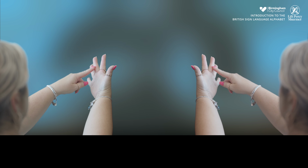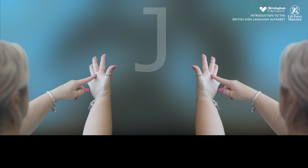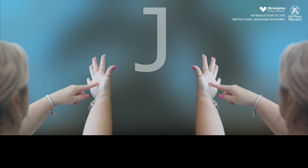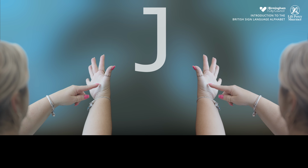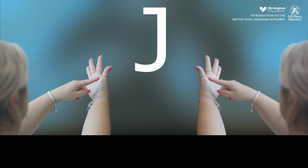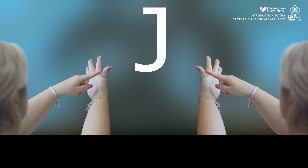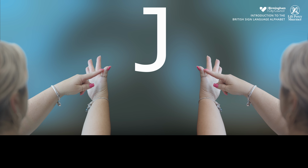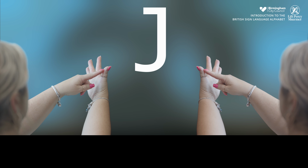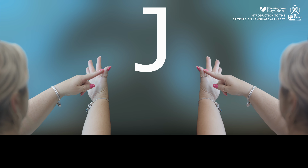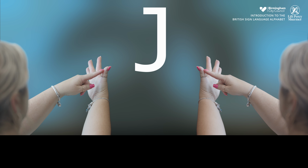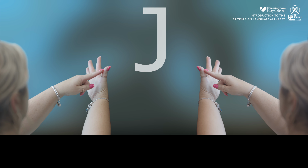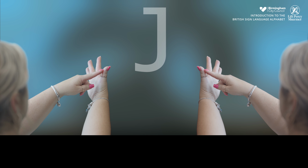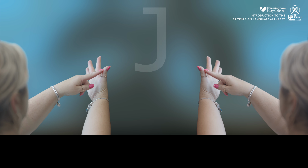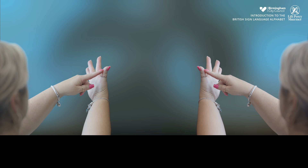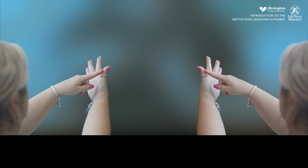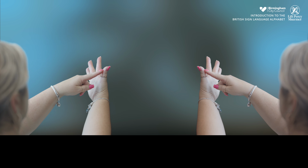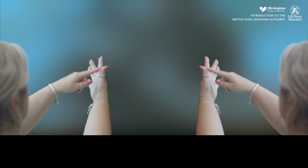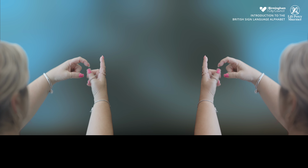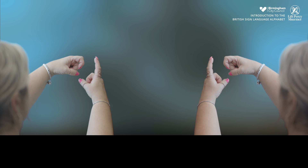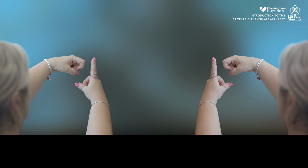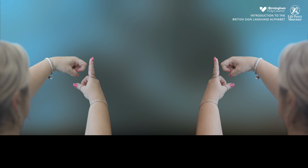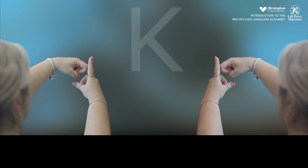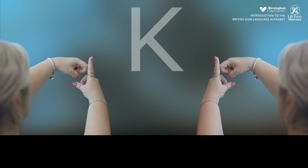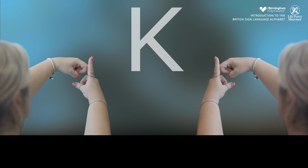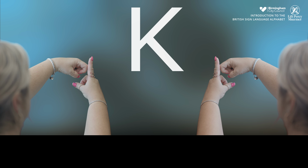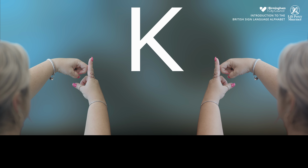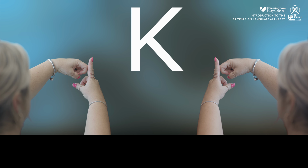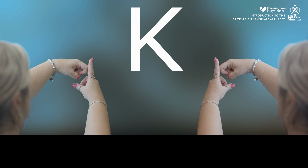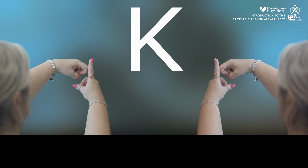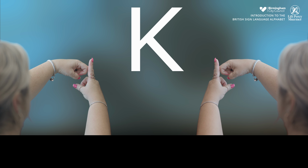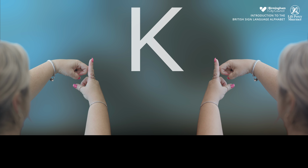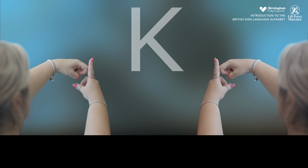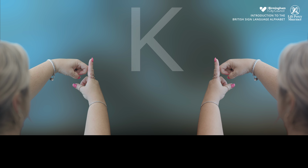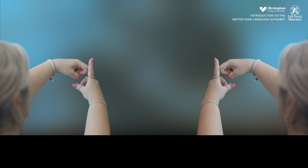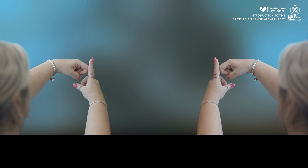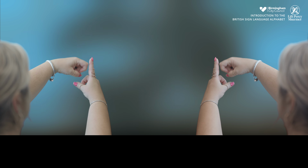J K